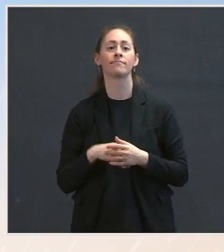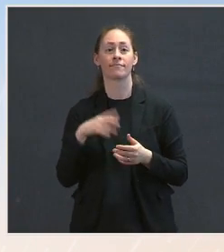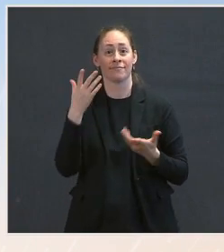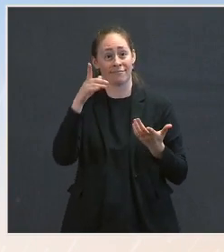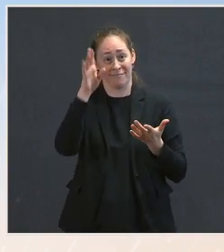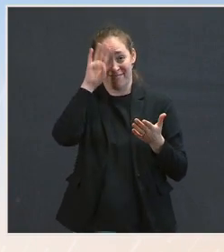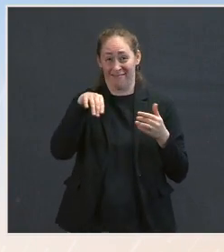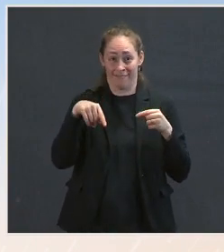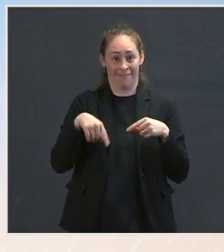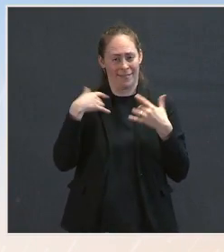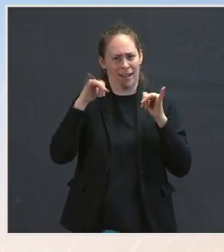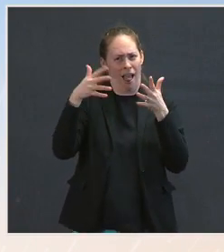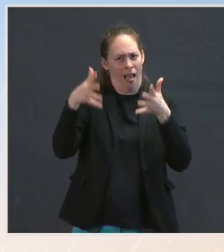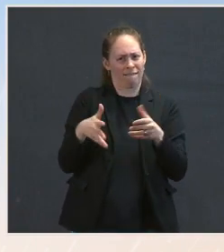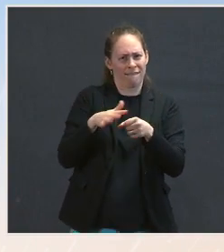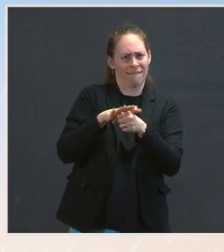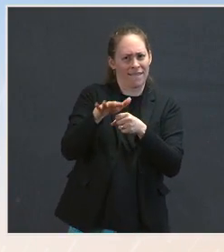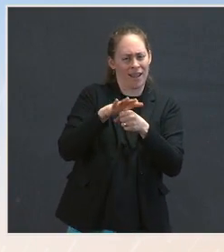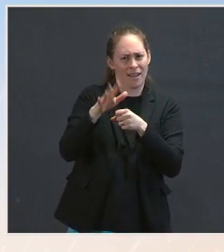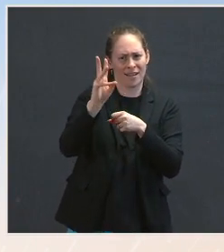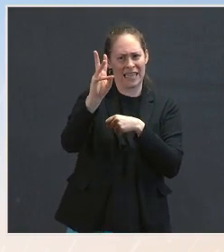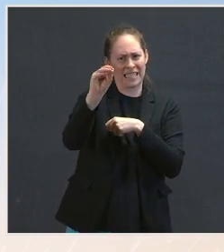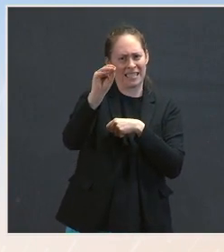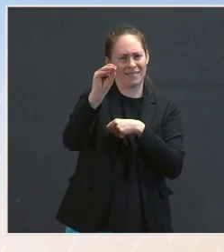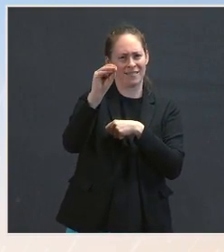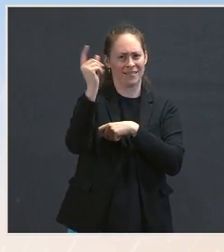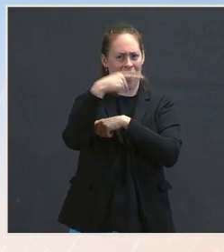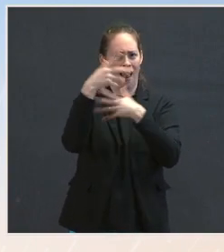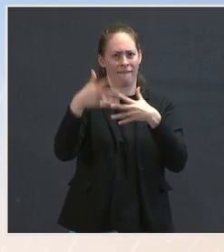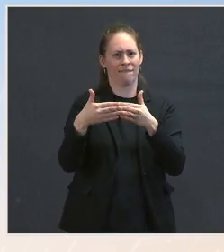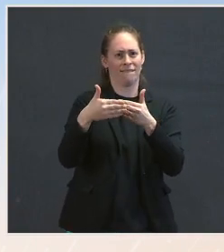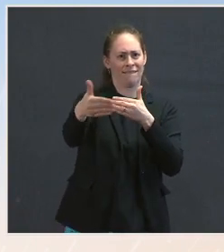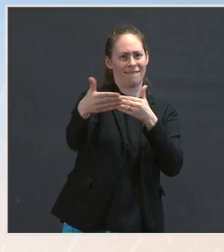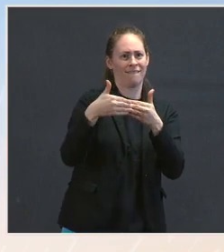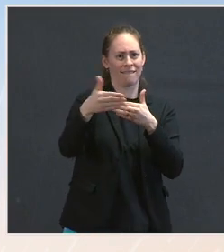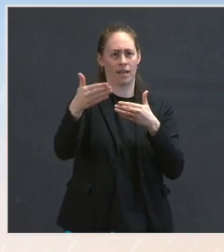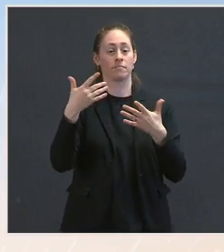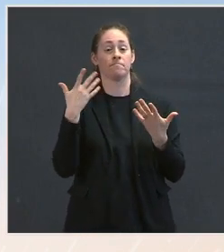In terms of the format of what the review will look like, I would expect some form of a report.